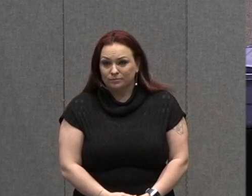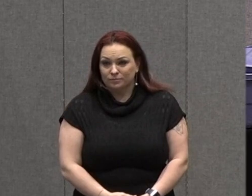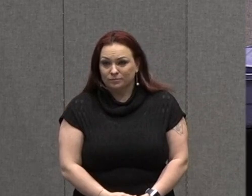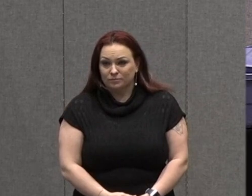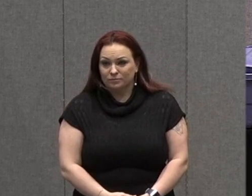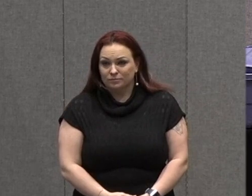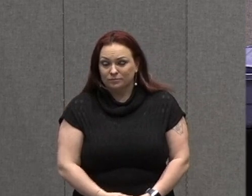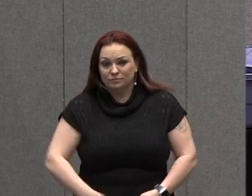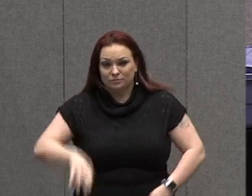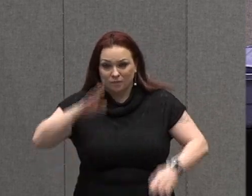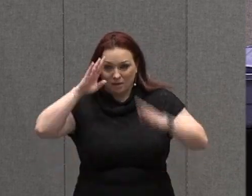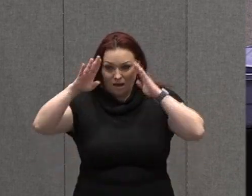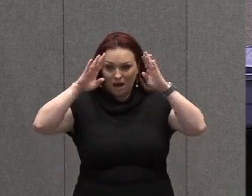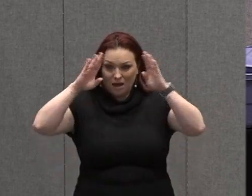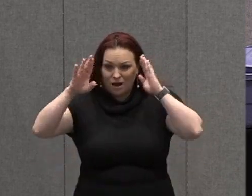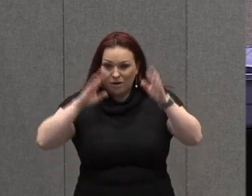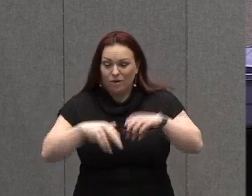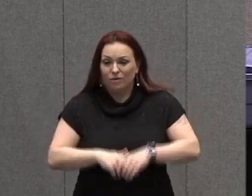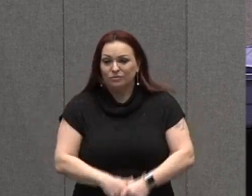Hello! - Hello!